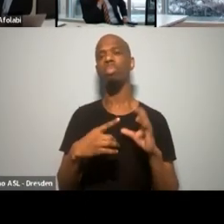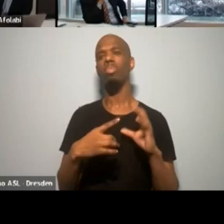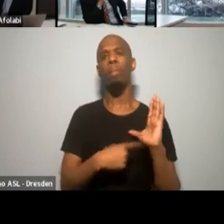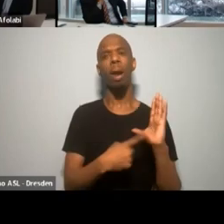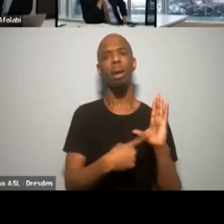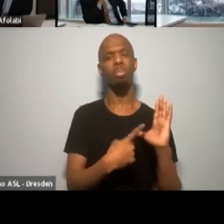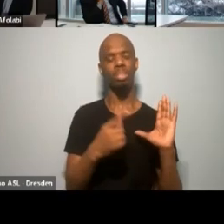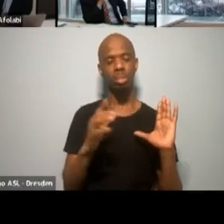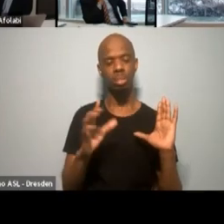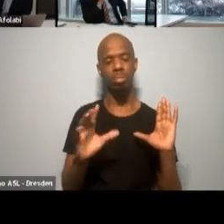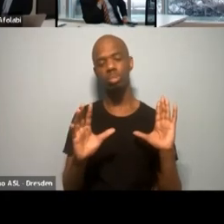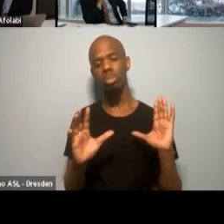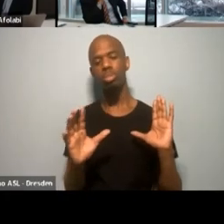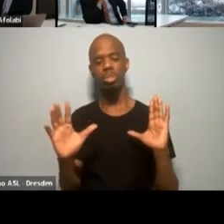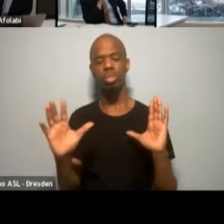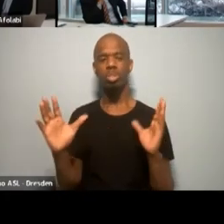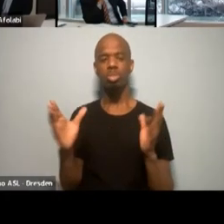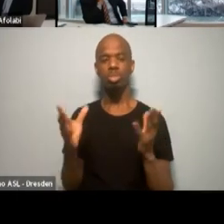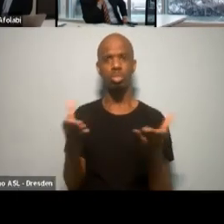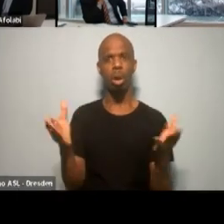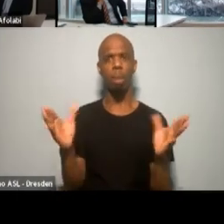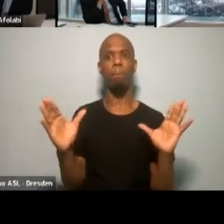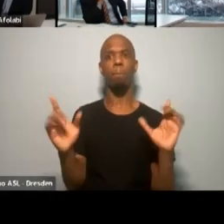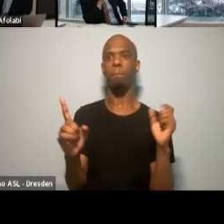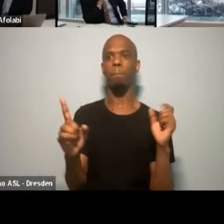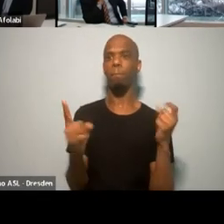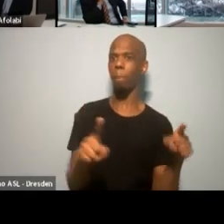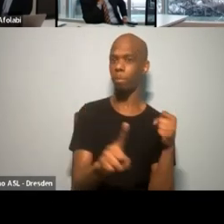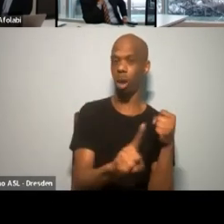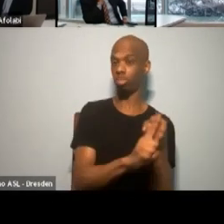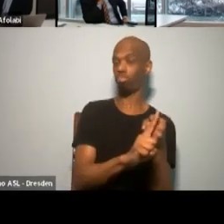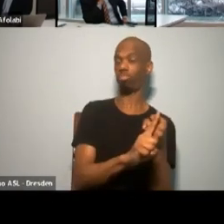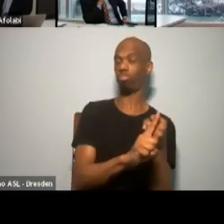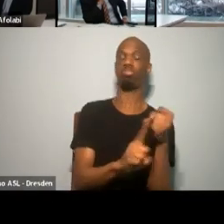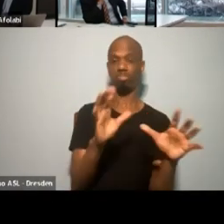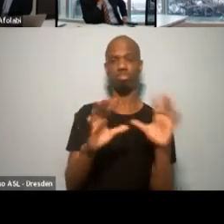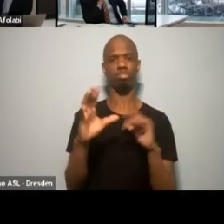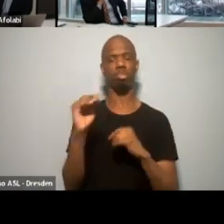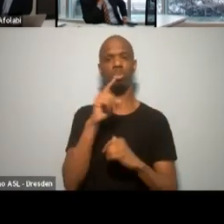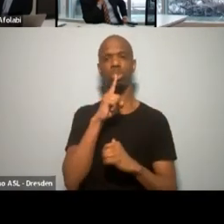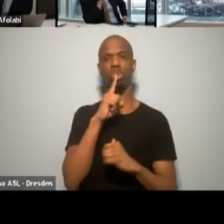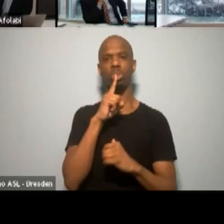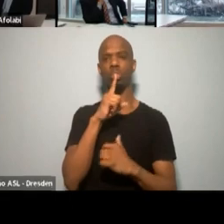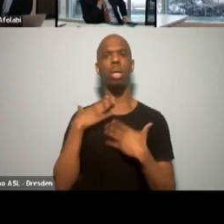to some of the things that we are also seeing from an institutional level. I think part of the challenges